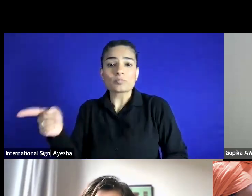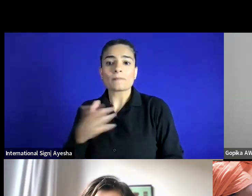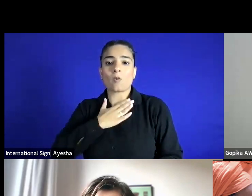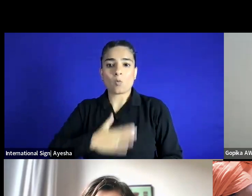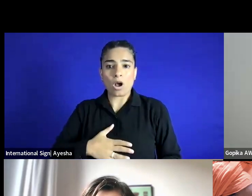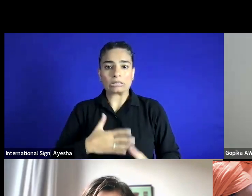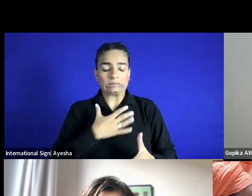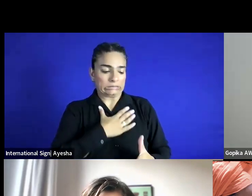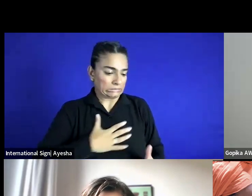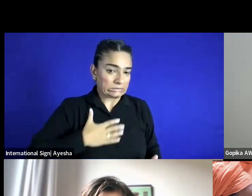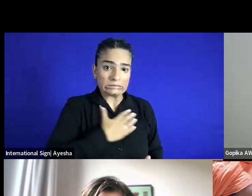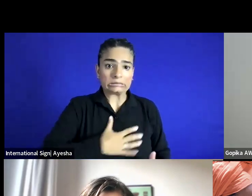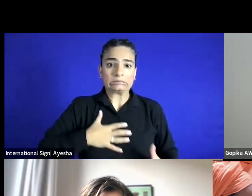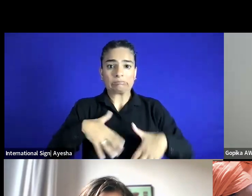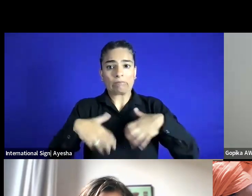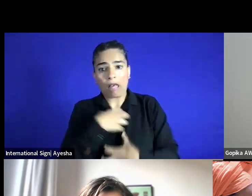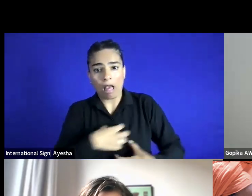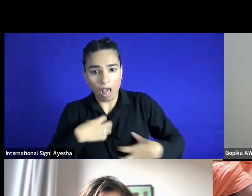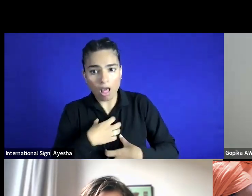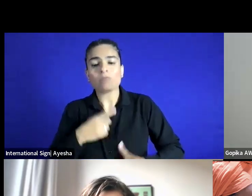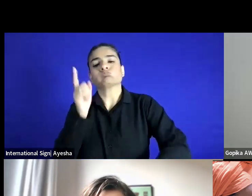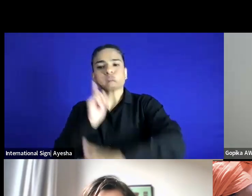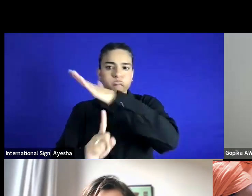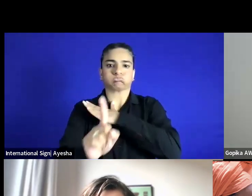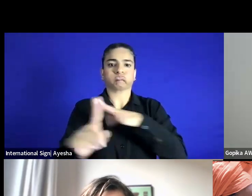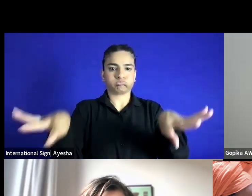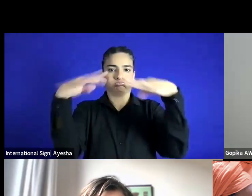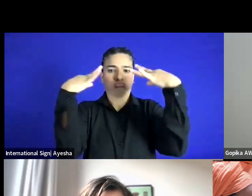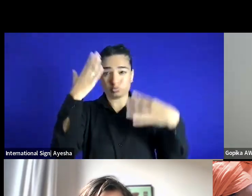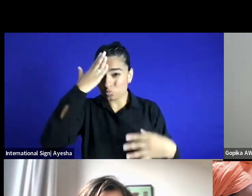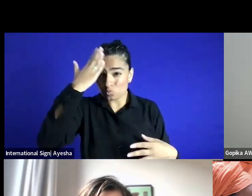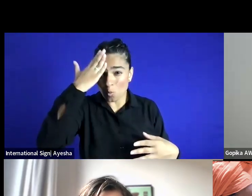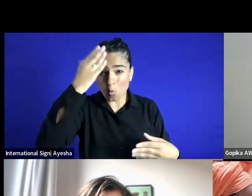You may have seen in the news that Haiti, currently the airports are shut down.